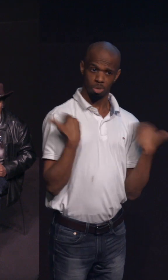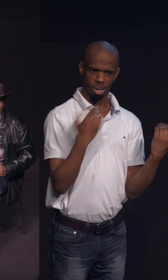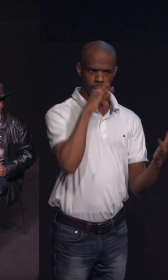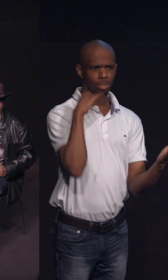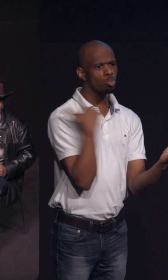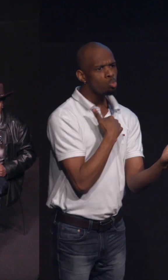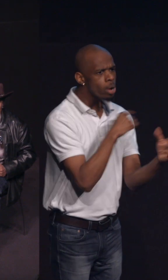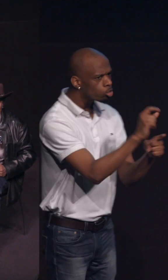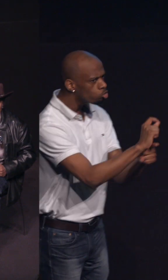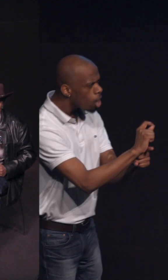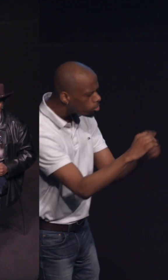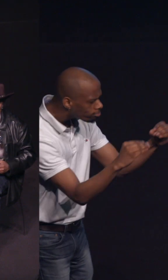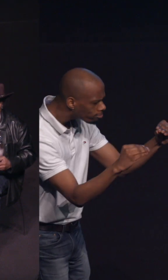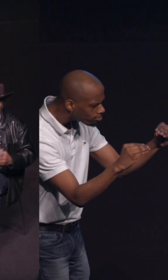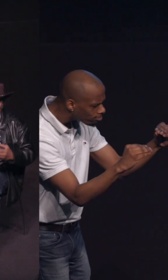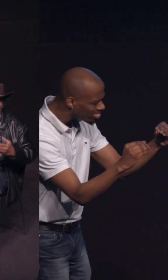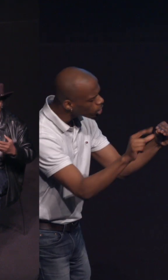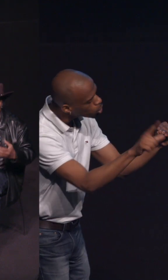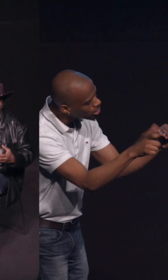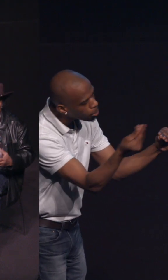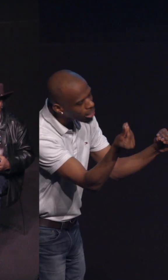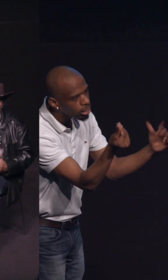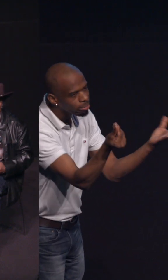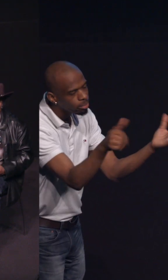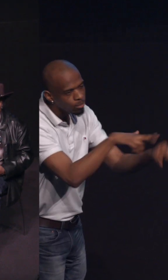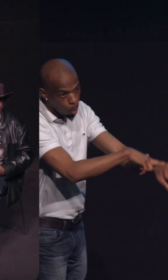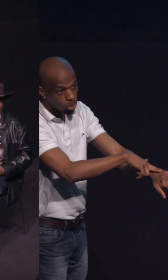You get money." So it's hard to get 'em into farming because,